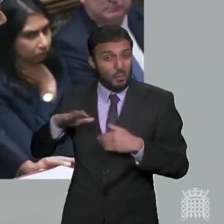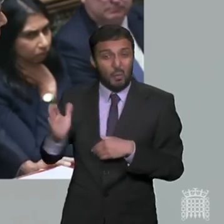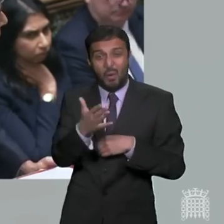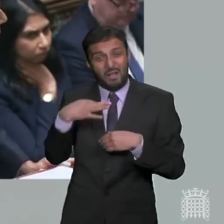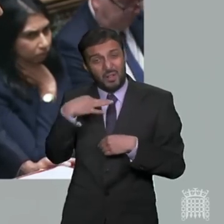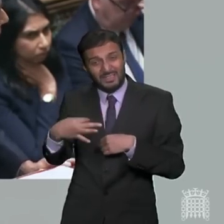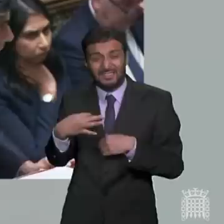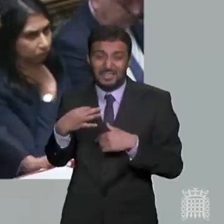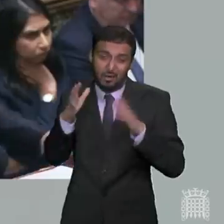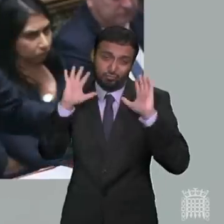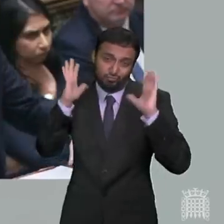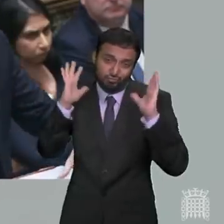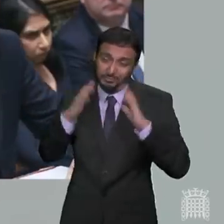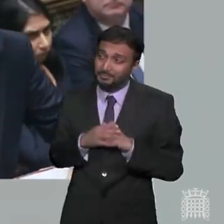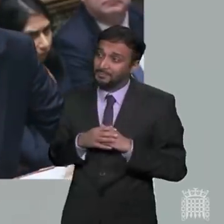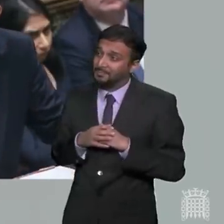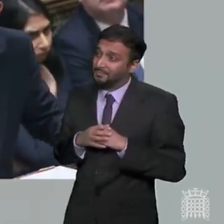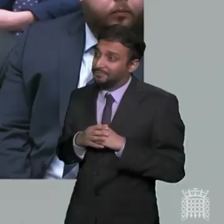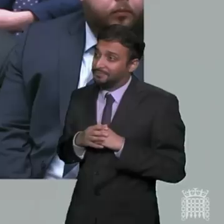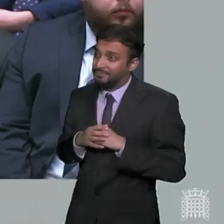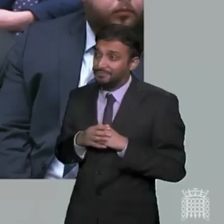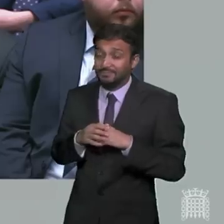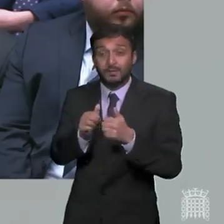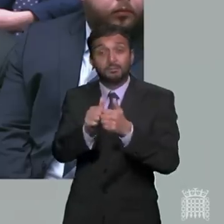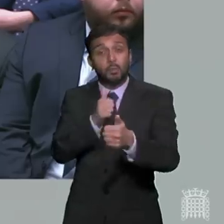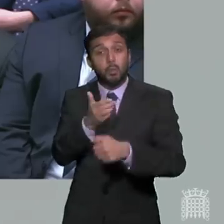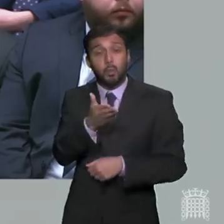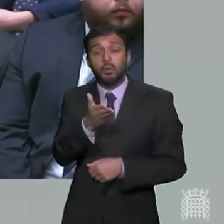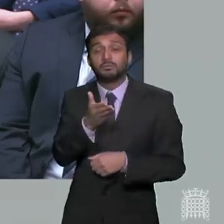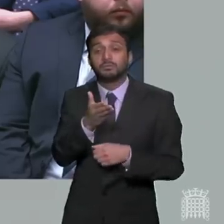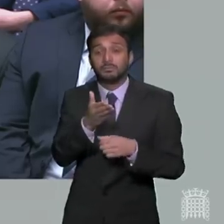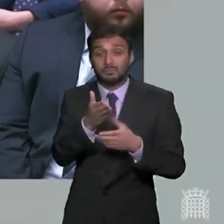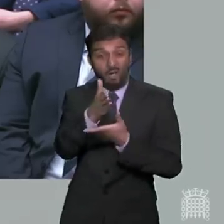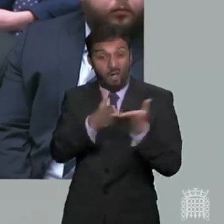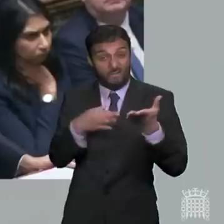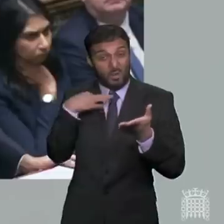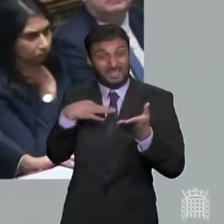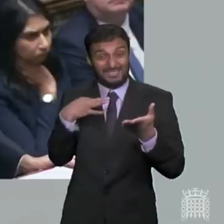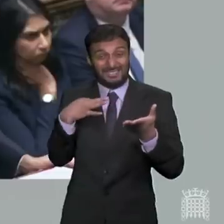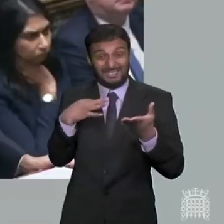Sport accounts for over half of volunteering in the UK, and every one volunteer generates